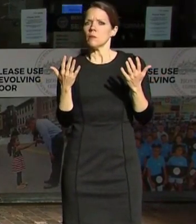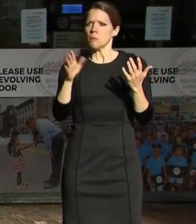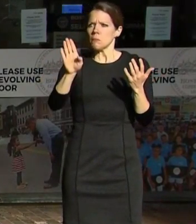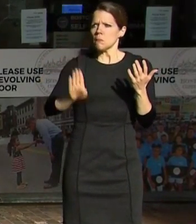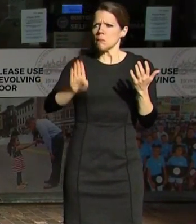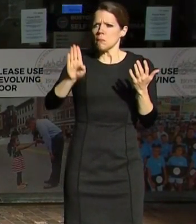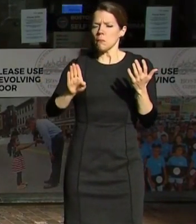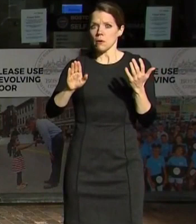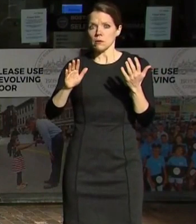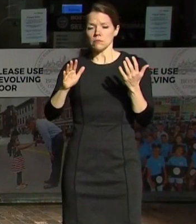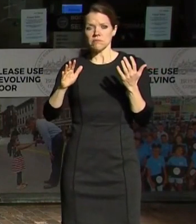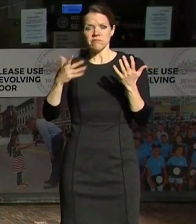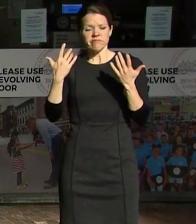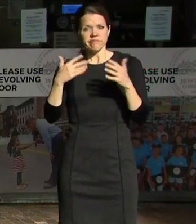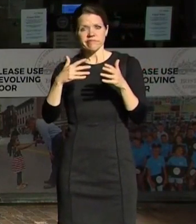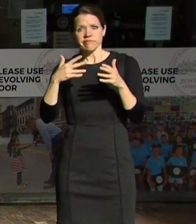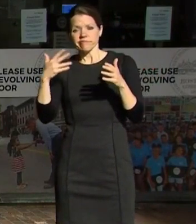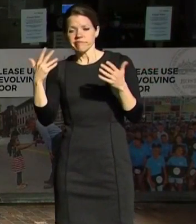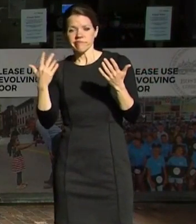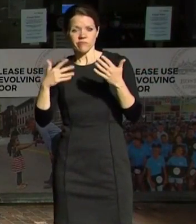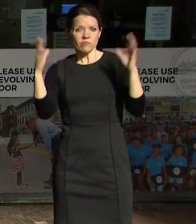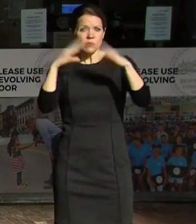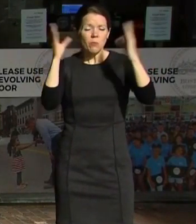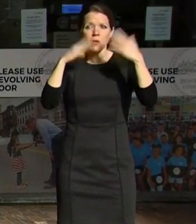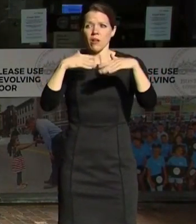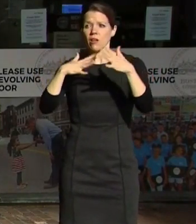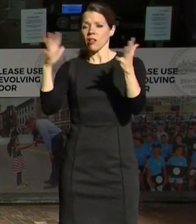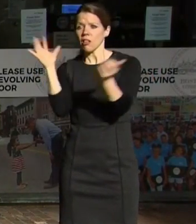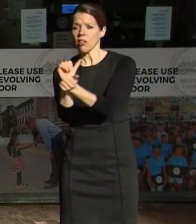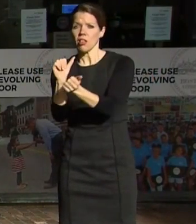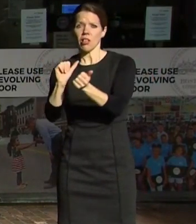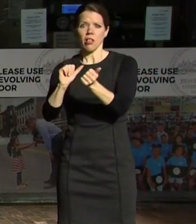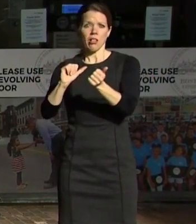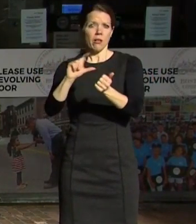COMMISSIONER OR MYSELF? COULD YOU REPEAT THAT ONE MORE